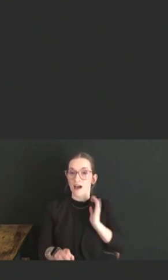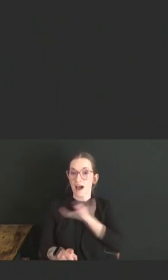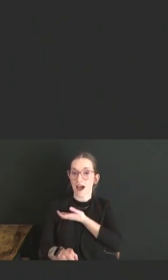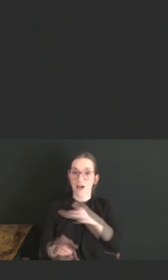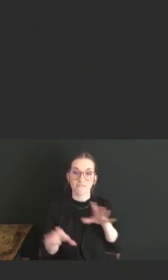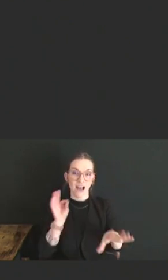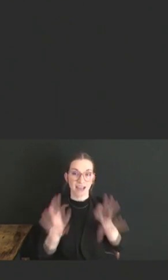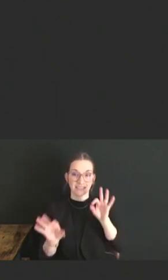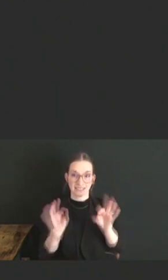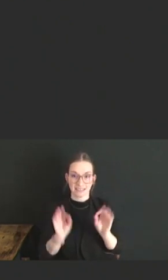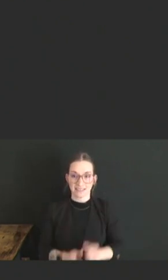Next slide, please.